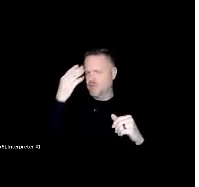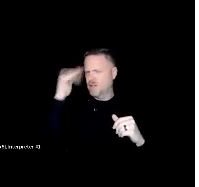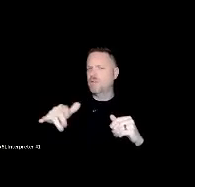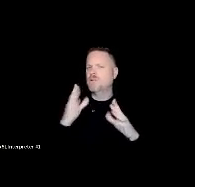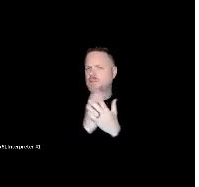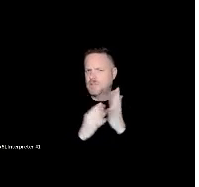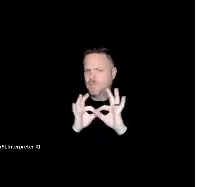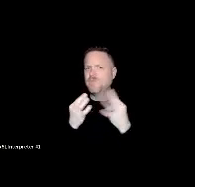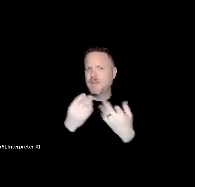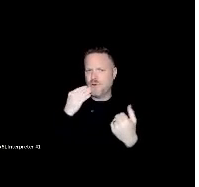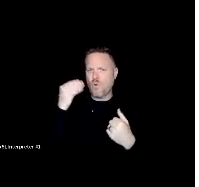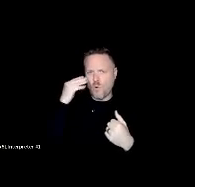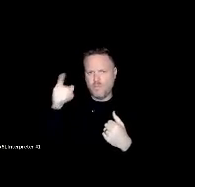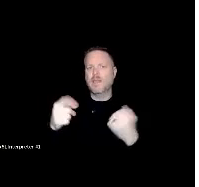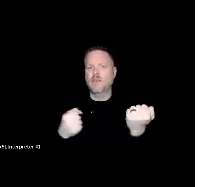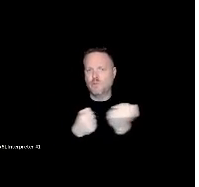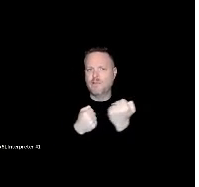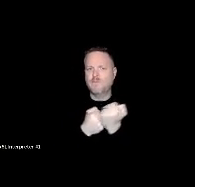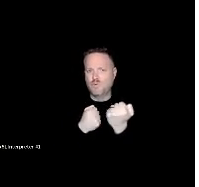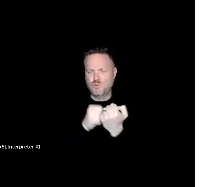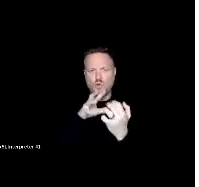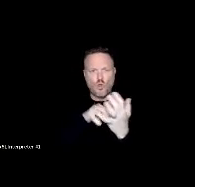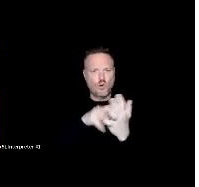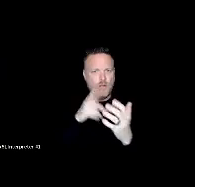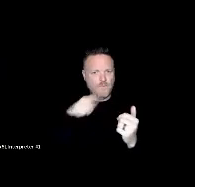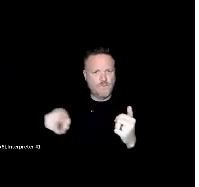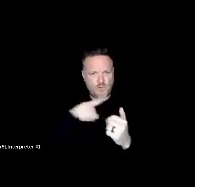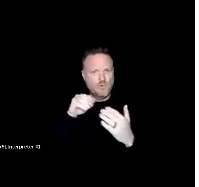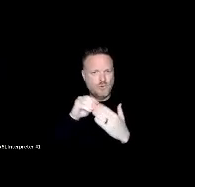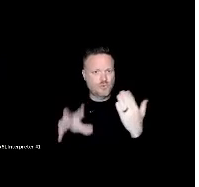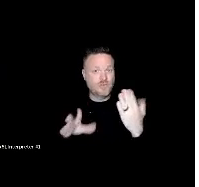at home that are reinforcing learning for some of our students after a brain injury, some of